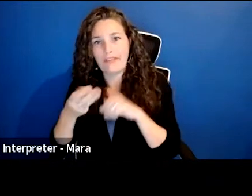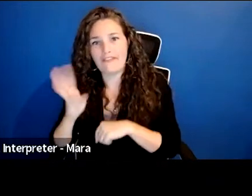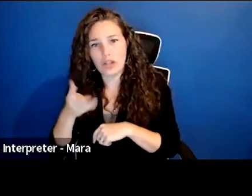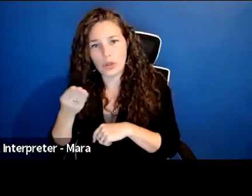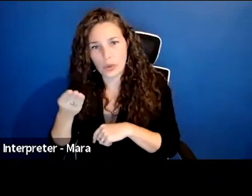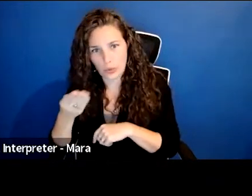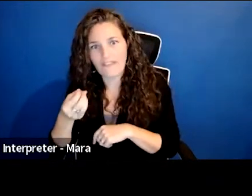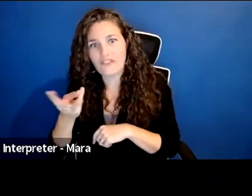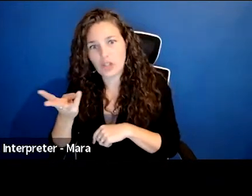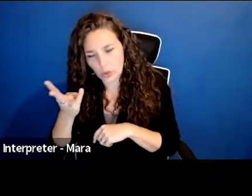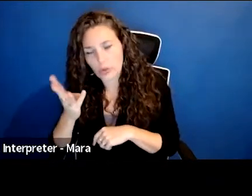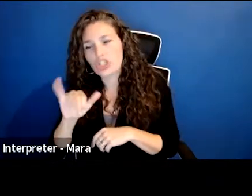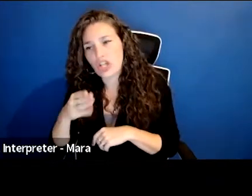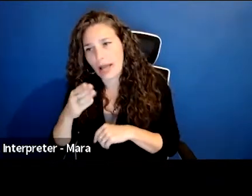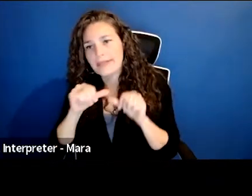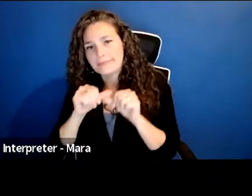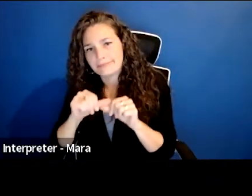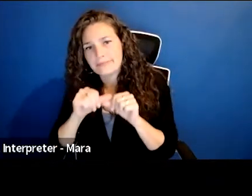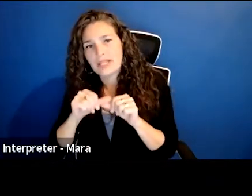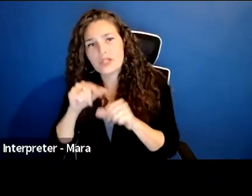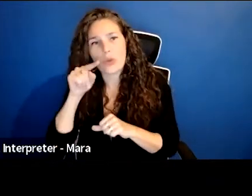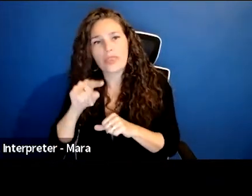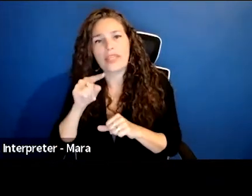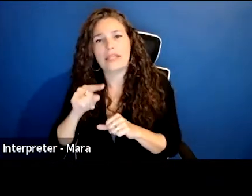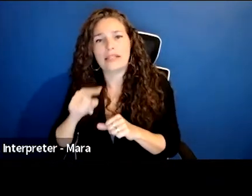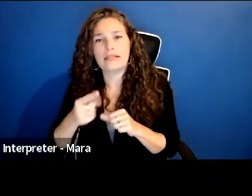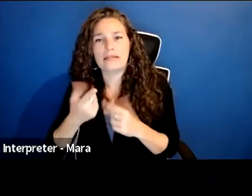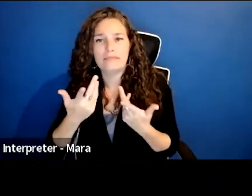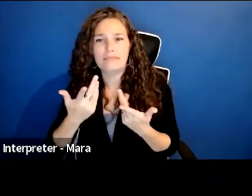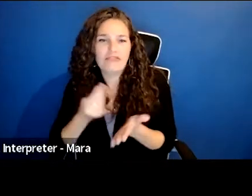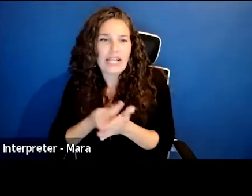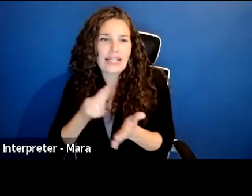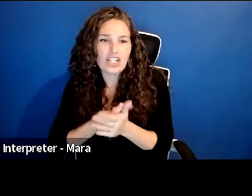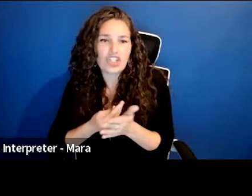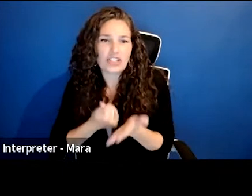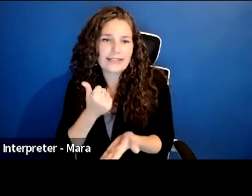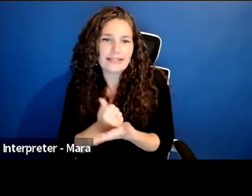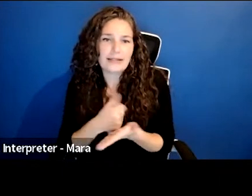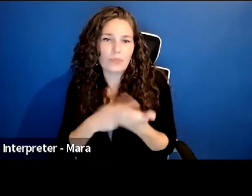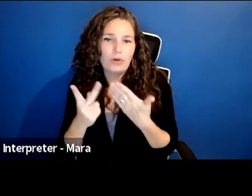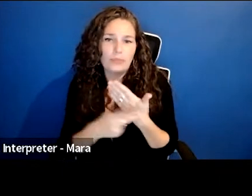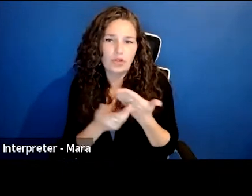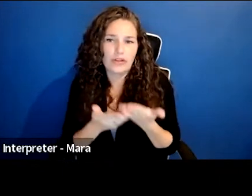These financial assistance programs are really here to assist all of our members